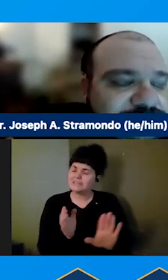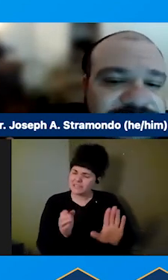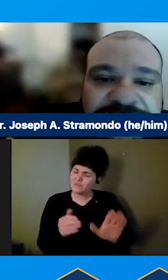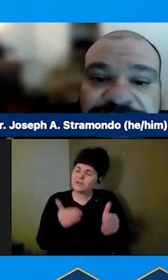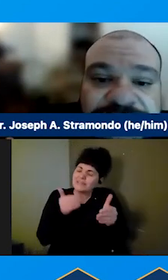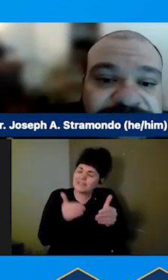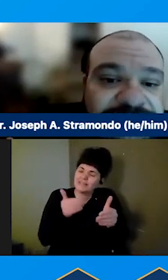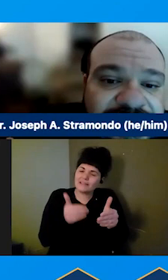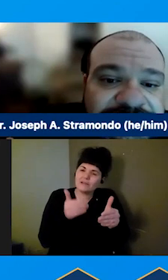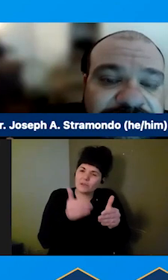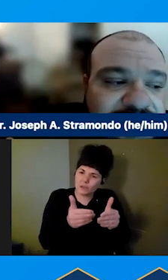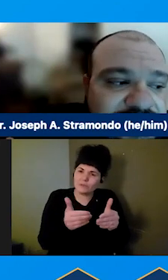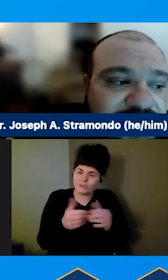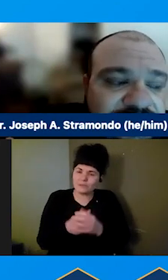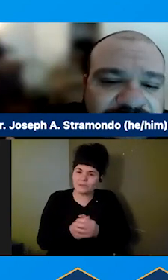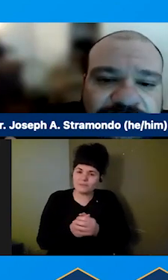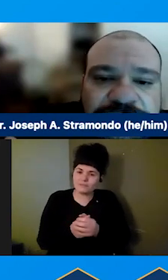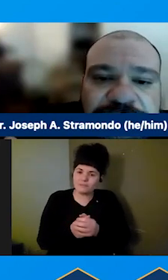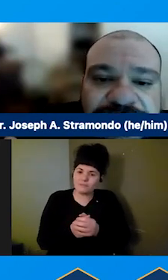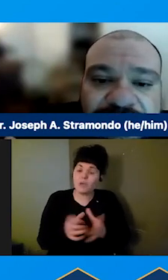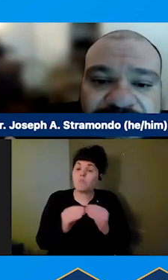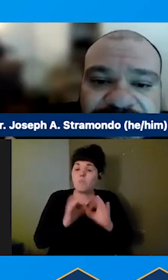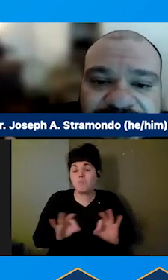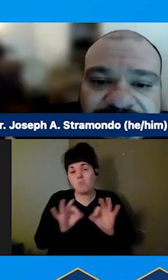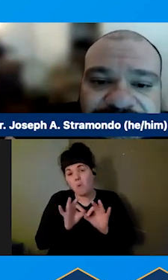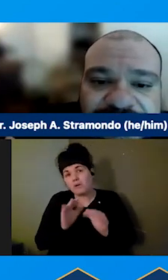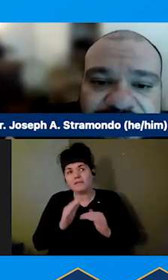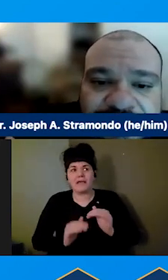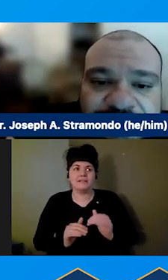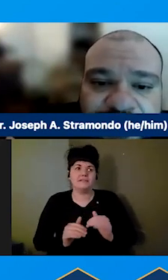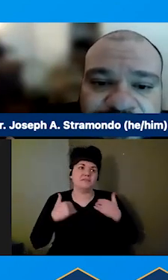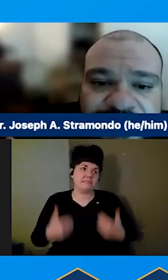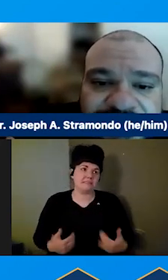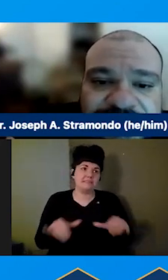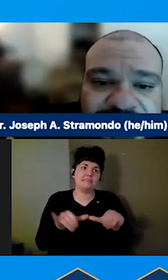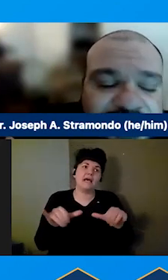probably matters more than something like the physical size of the building or the number of